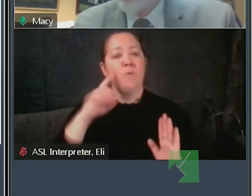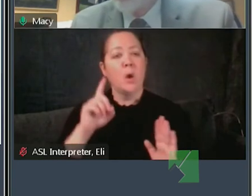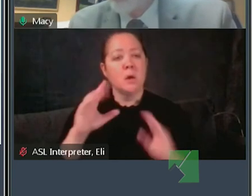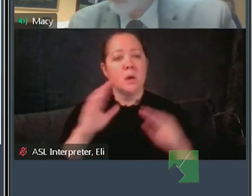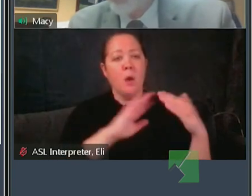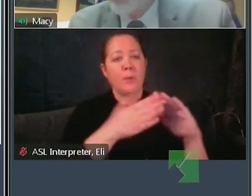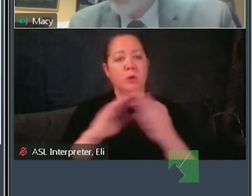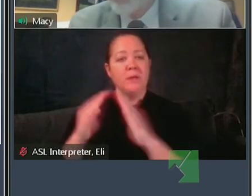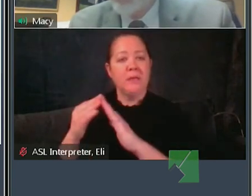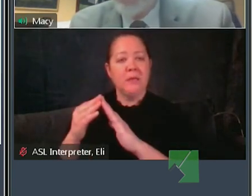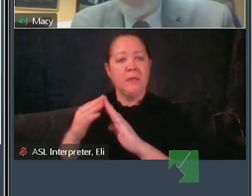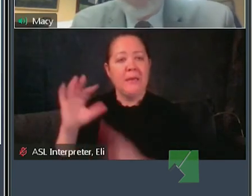Well, the meeting input,